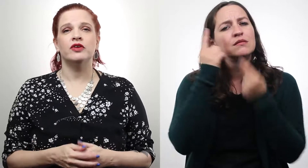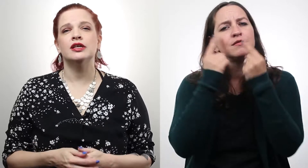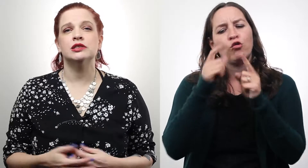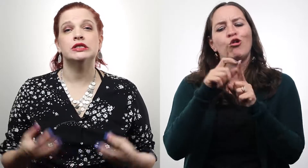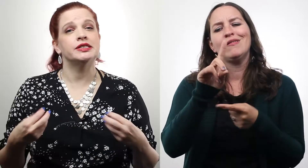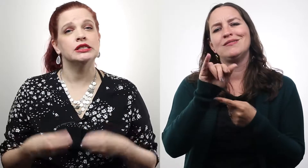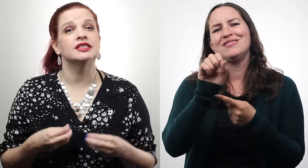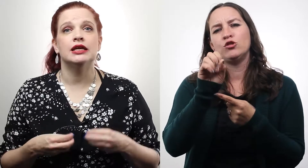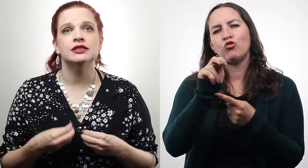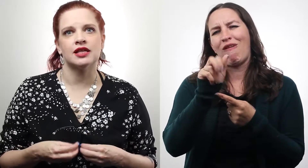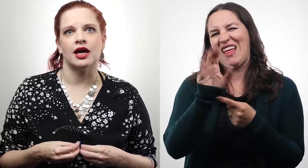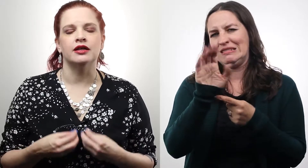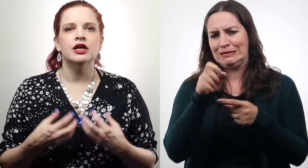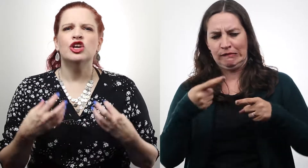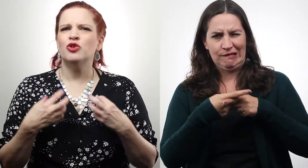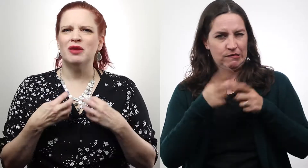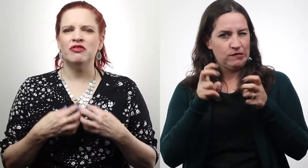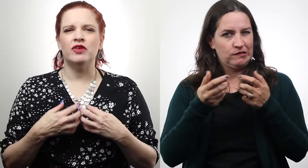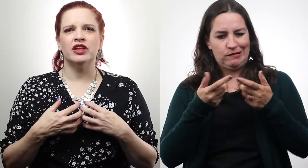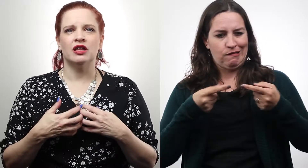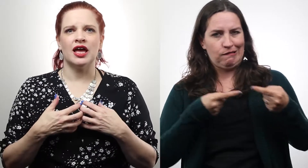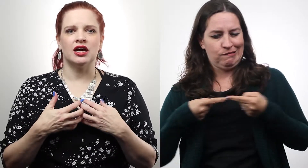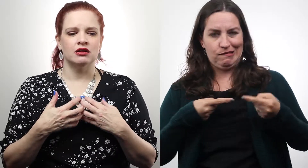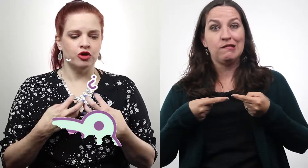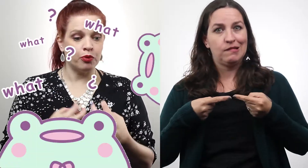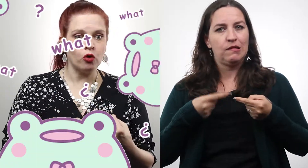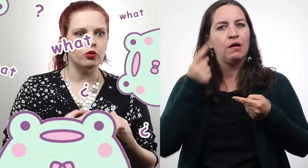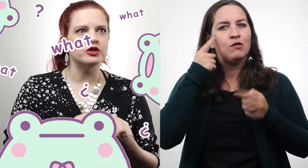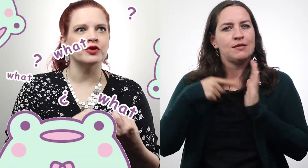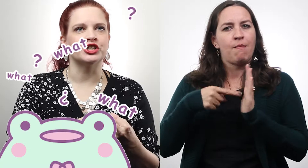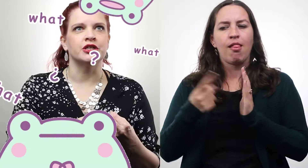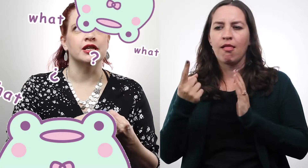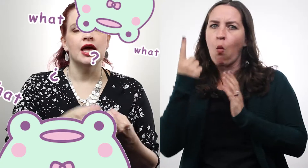feeling some dissonance inside. You may be feeling like you're pulled one direction